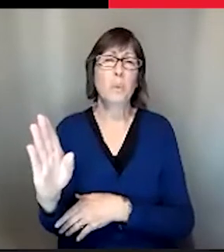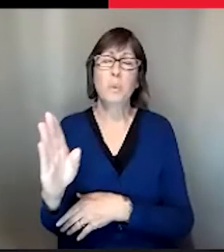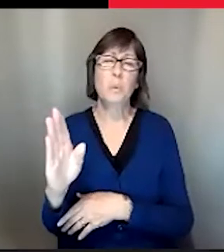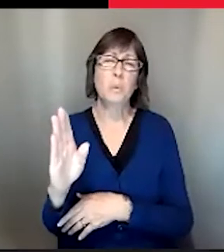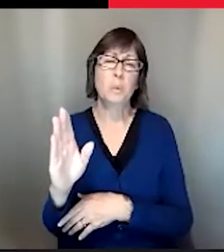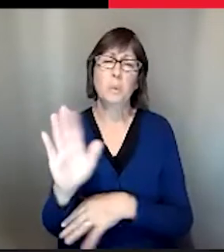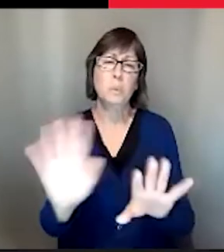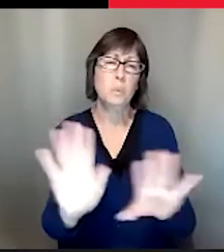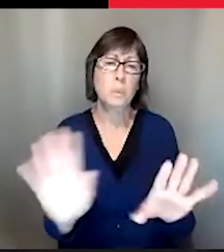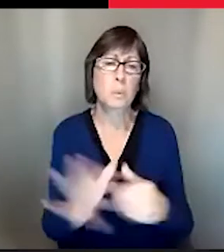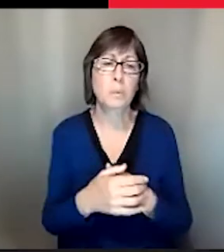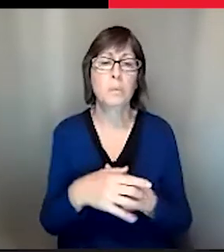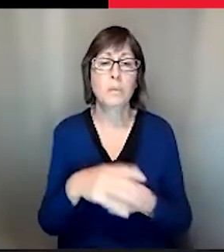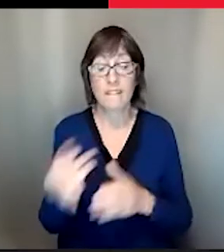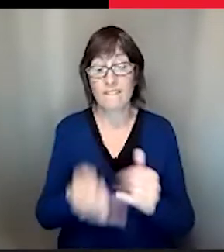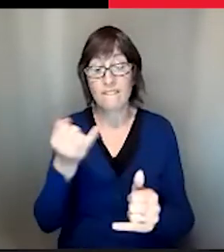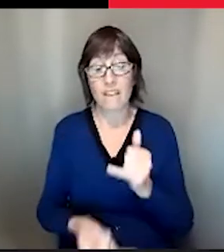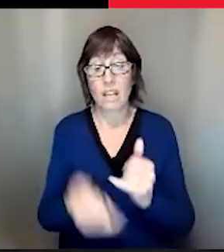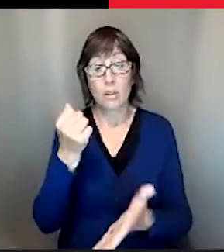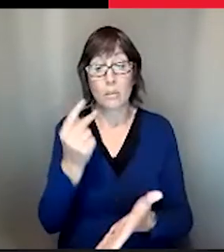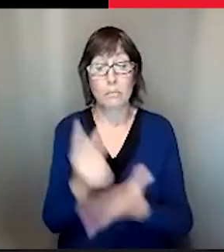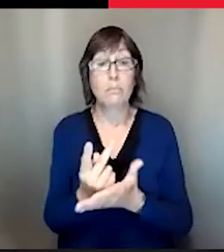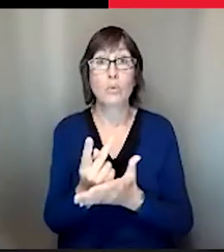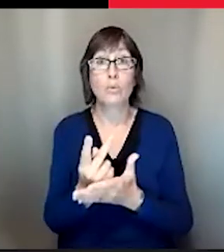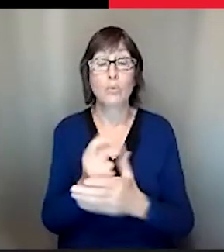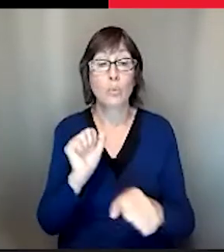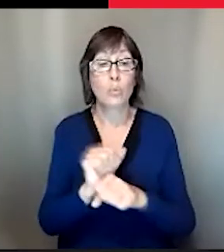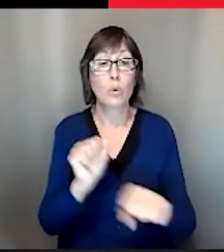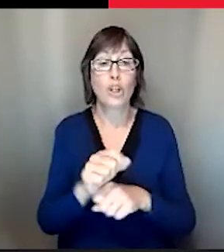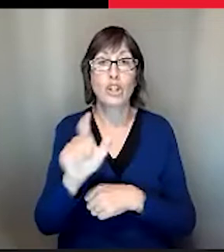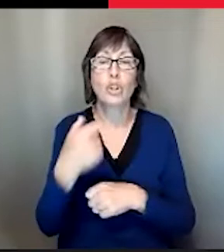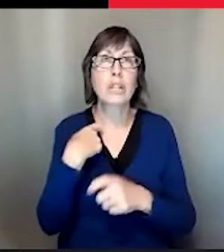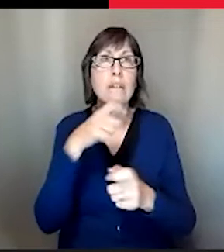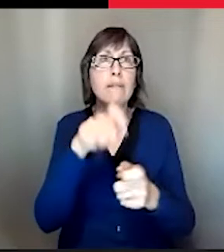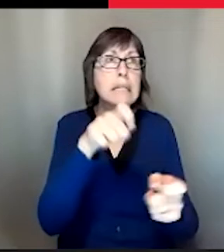contain appropriate levels of detail and scale for viewing by pedestrians, motorists and